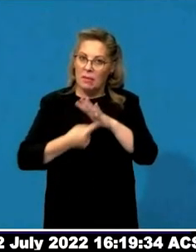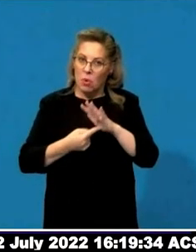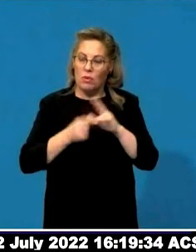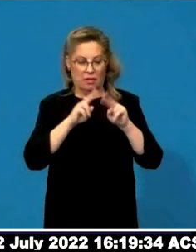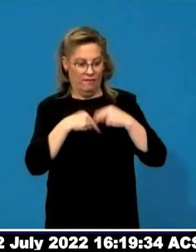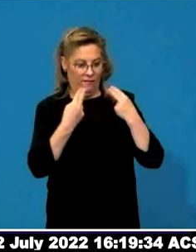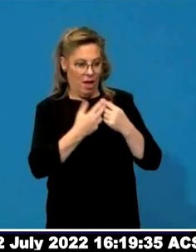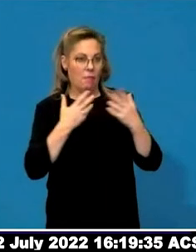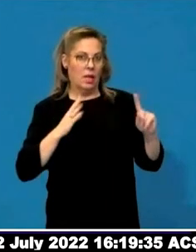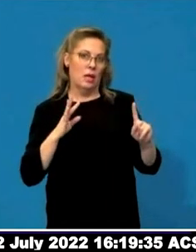Yeah.